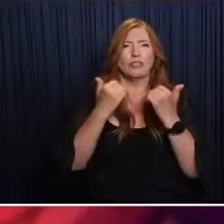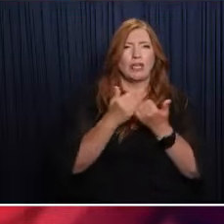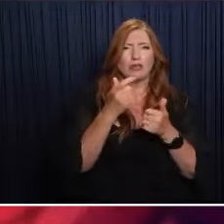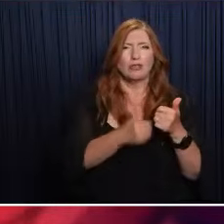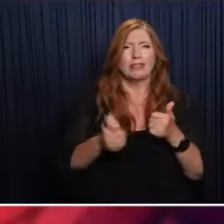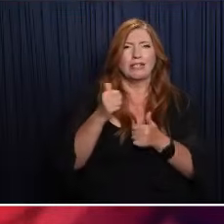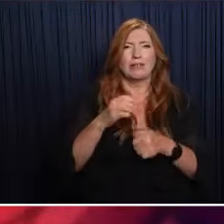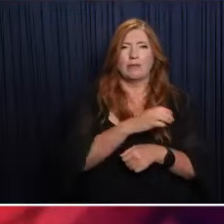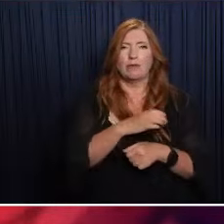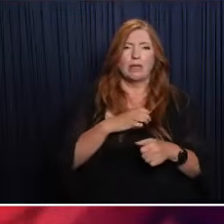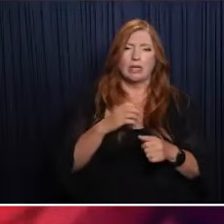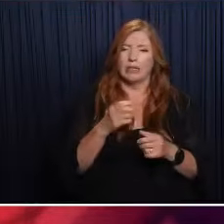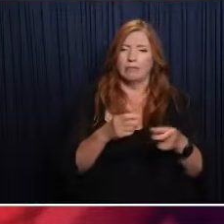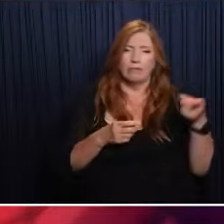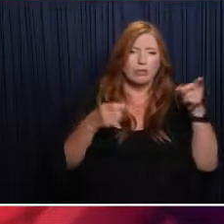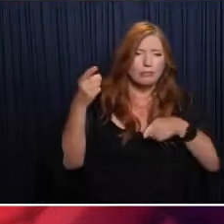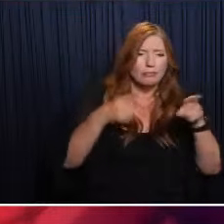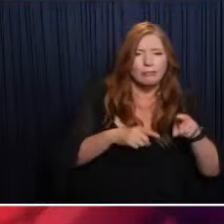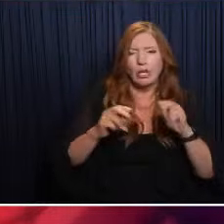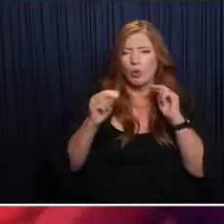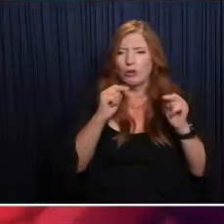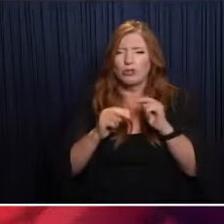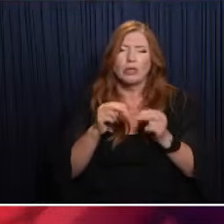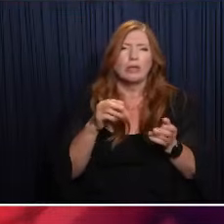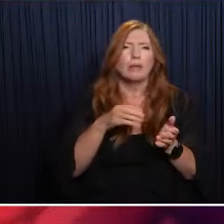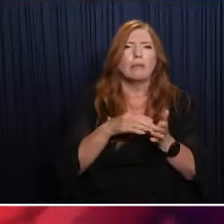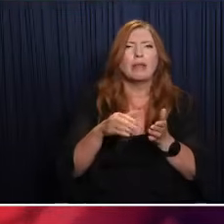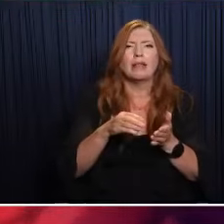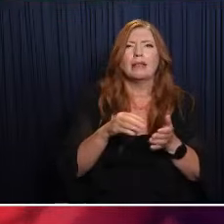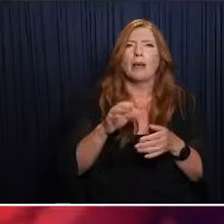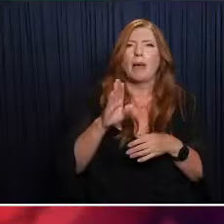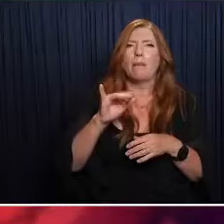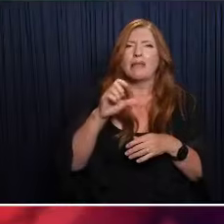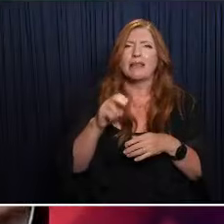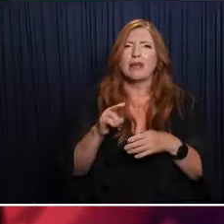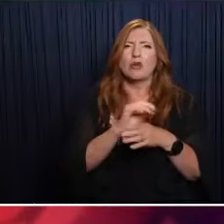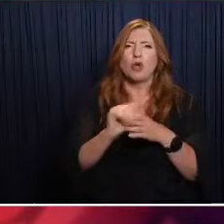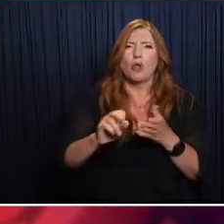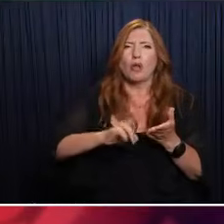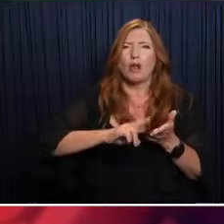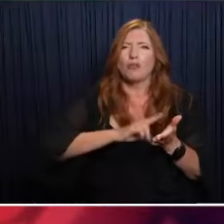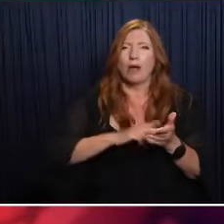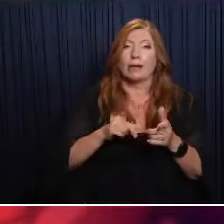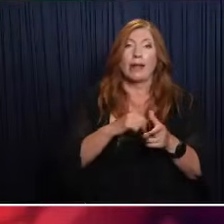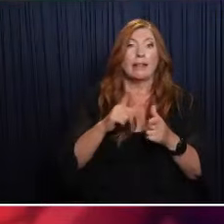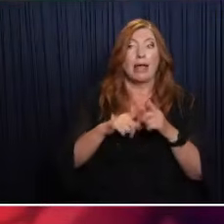PLAYING ON THE NFL PLAYERS EXECUTIVE ASSOCIATION,